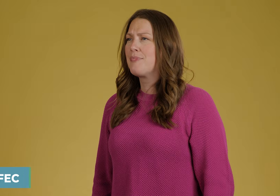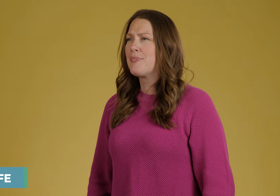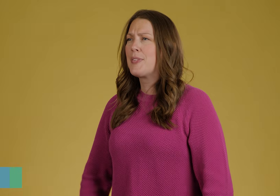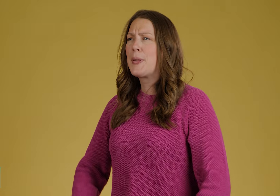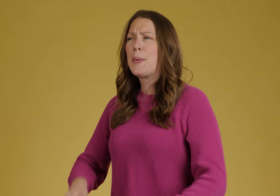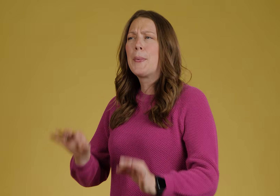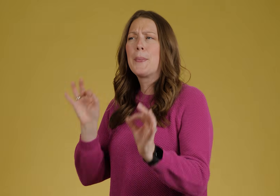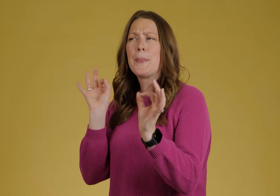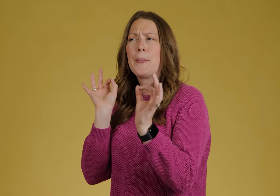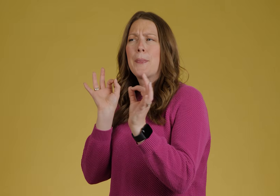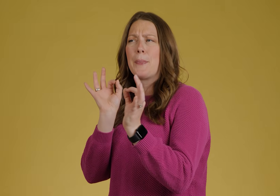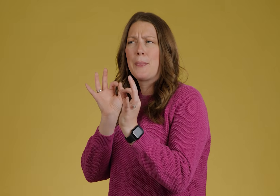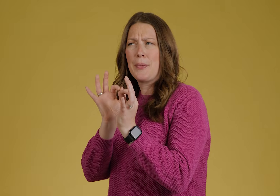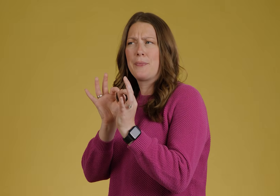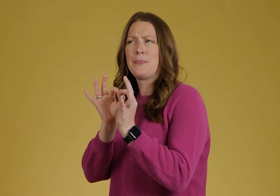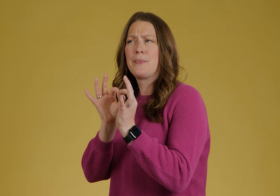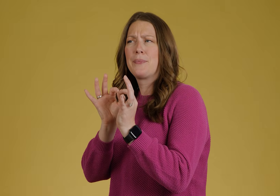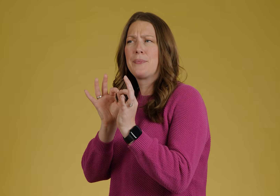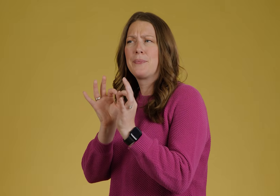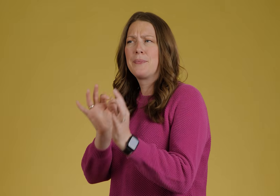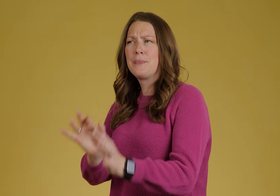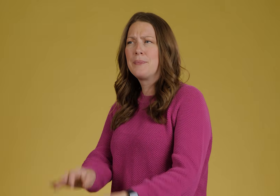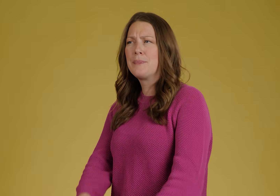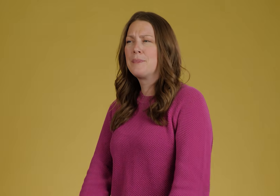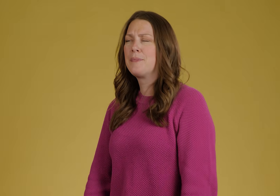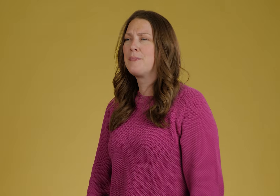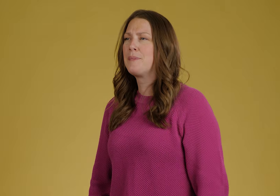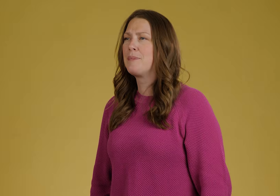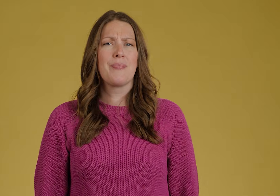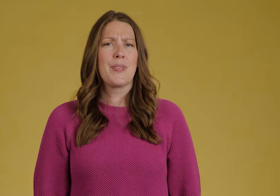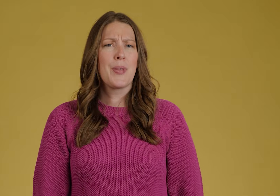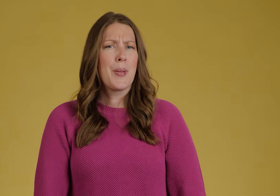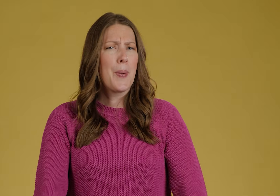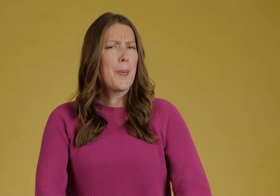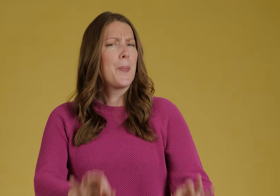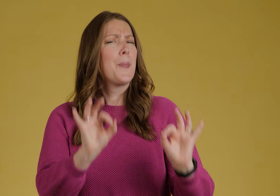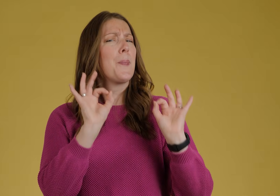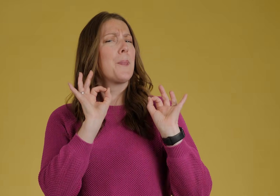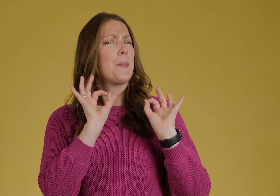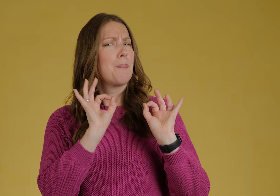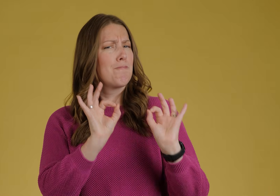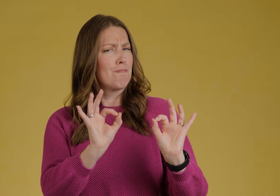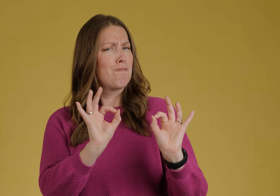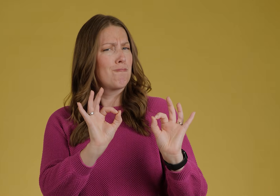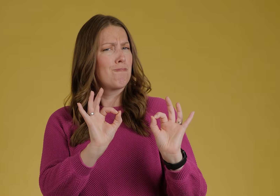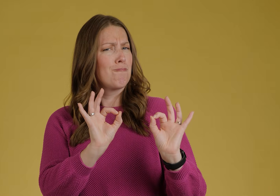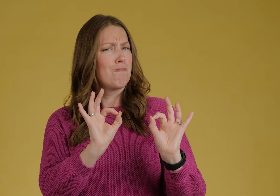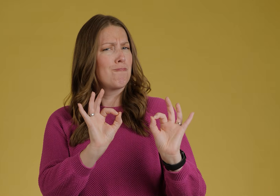You have F-haped hands touching each other. But if you want to be. Oh, it's exactly right.